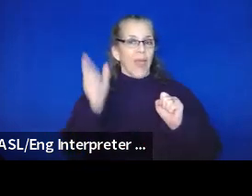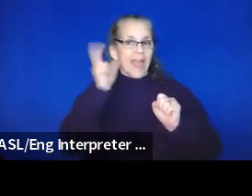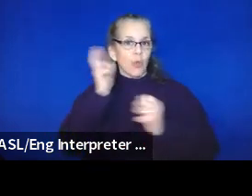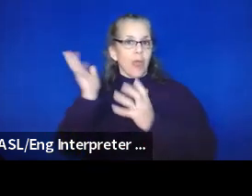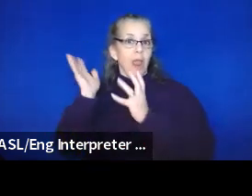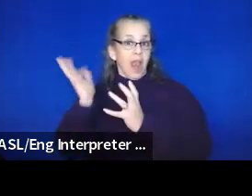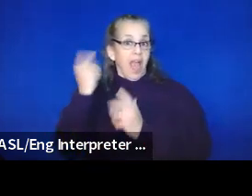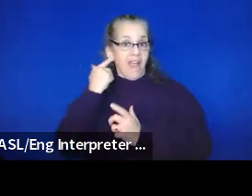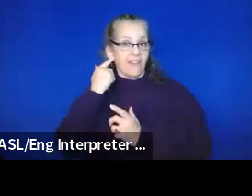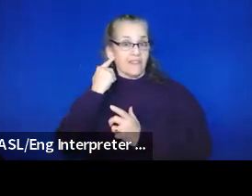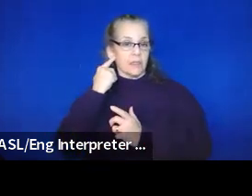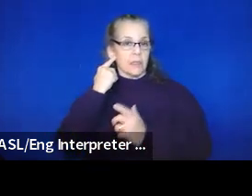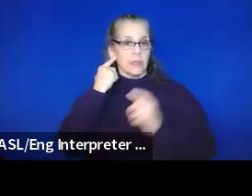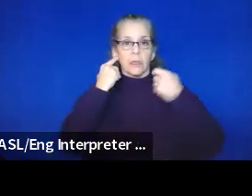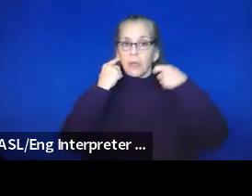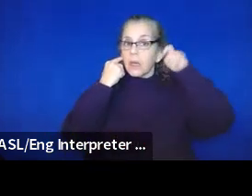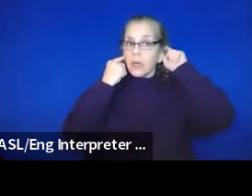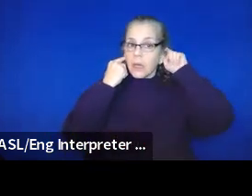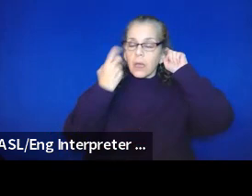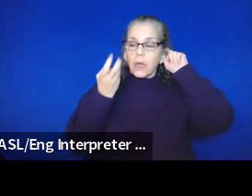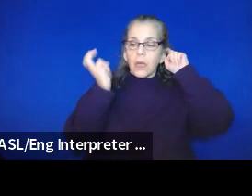a hearing aid and cochlear implant in the same ear.